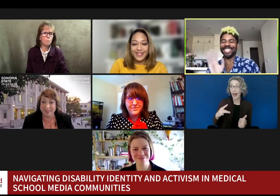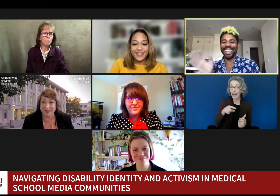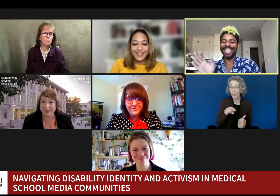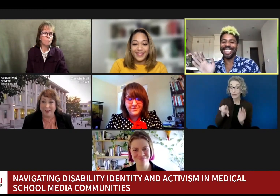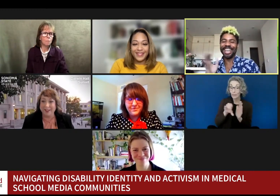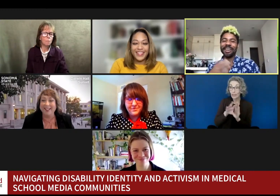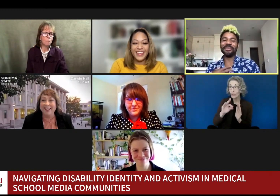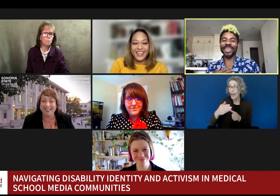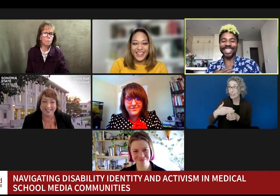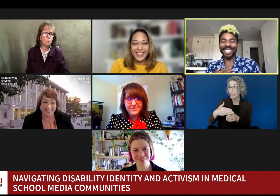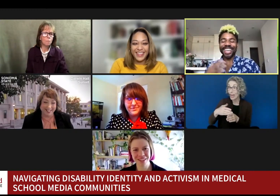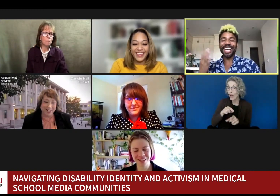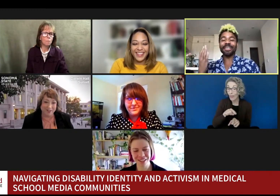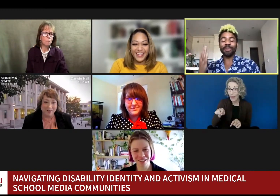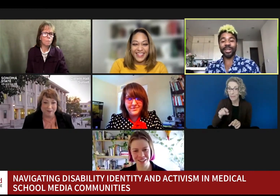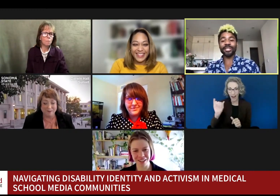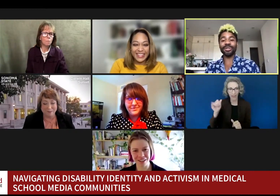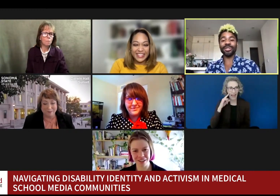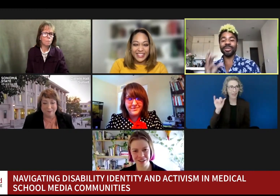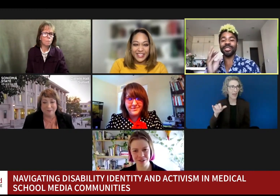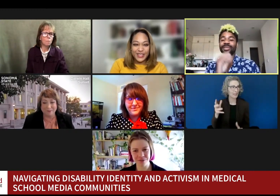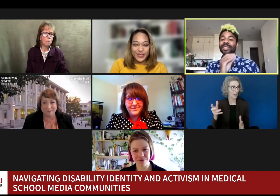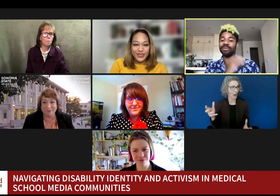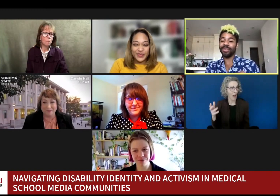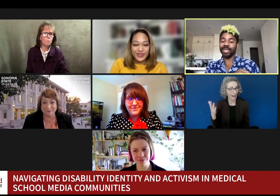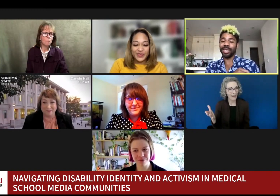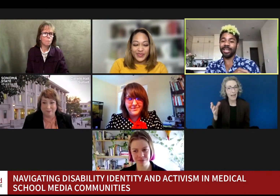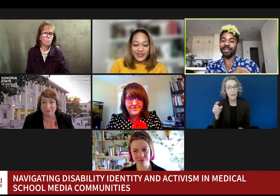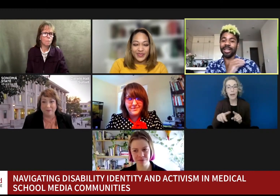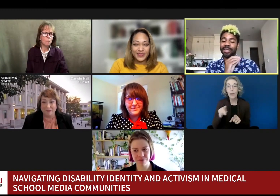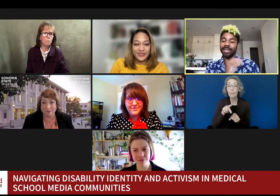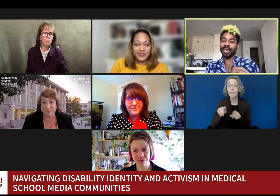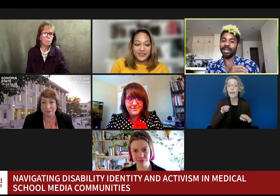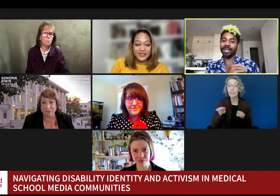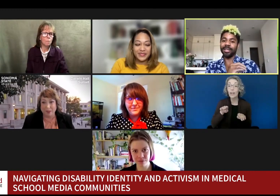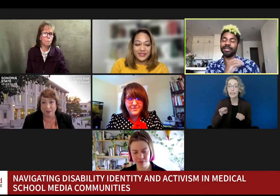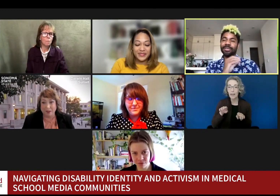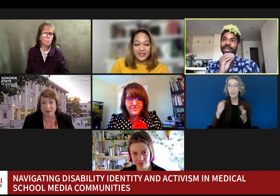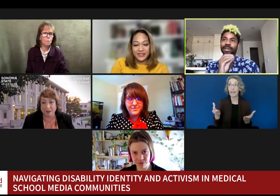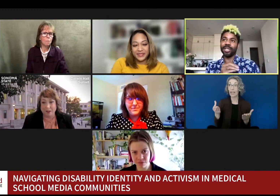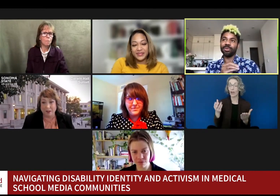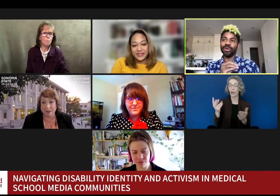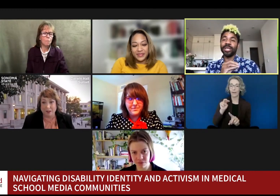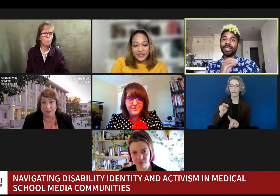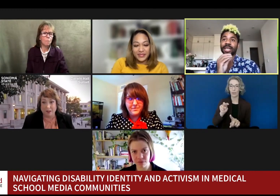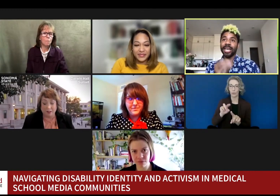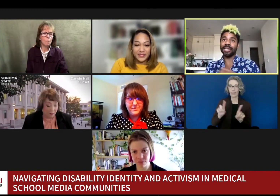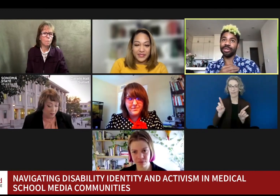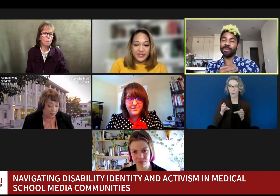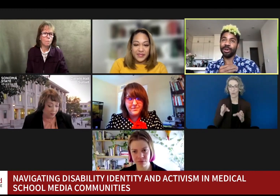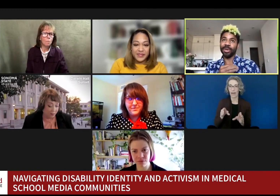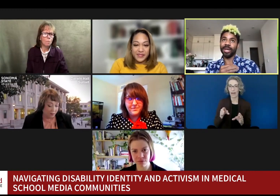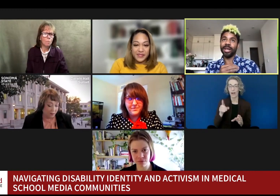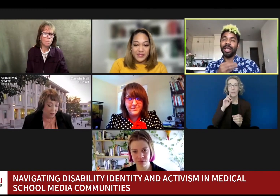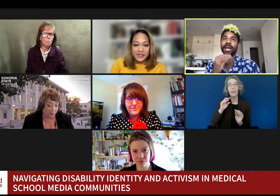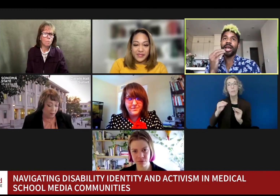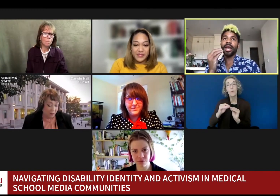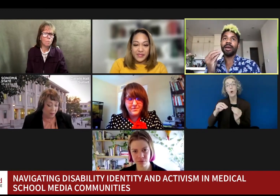that's a lot but like professionalism is viewed differently here. I think it is very much more in the psychiatry department.